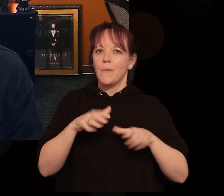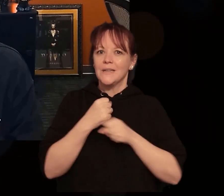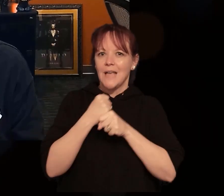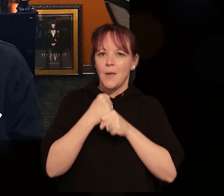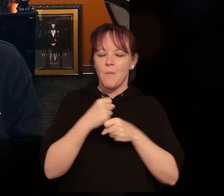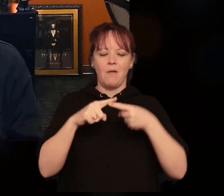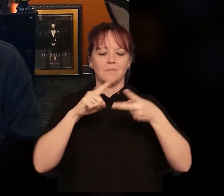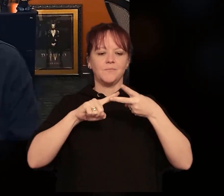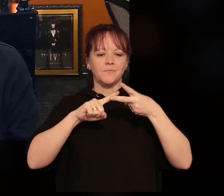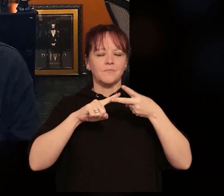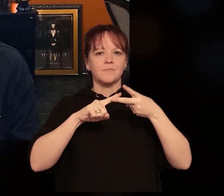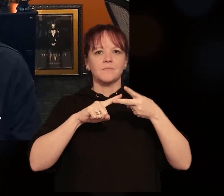Antonio Martinez,